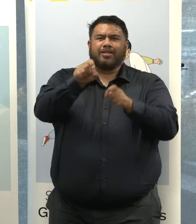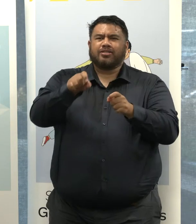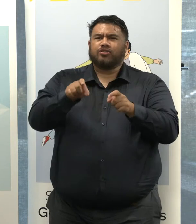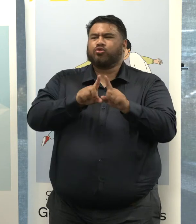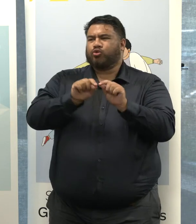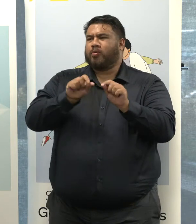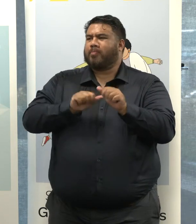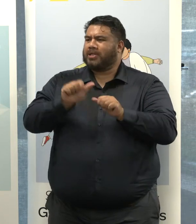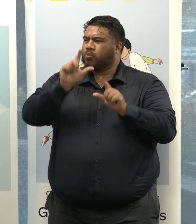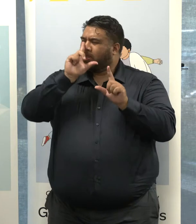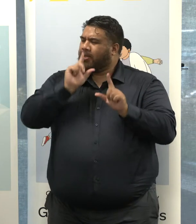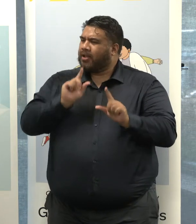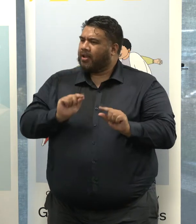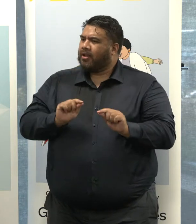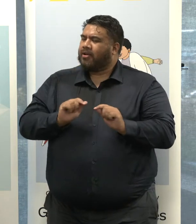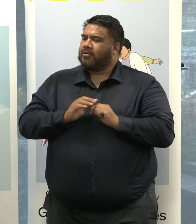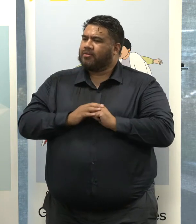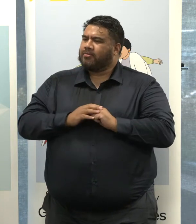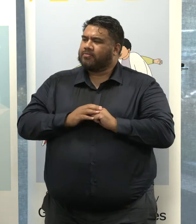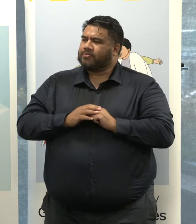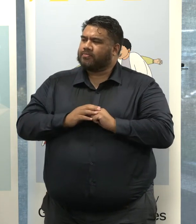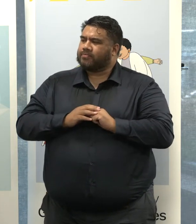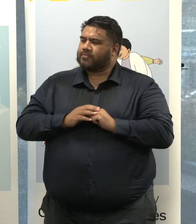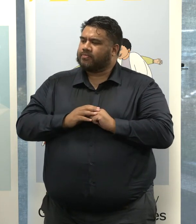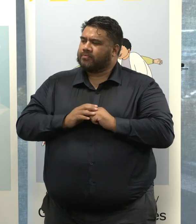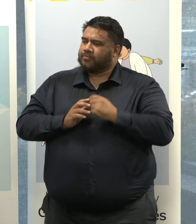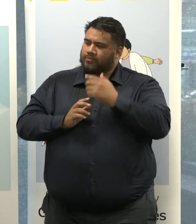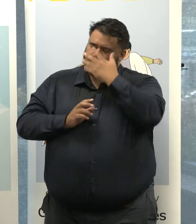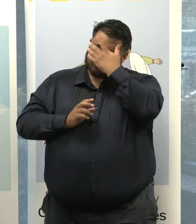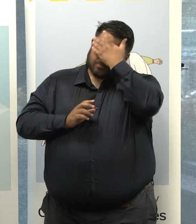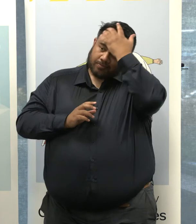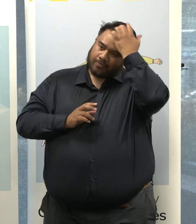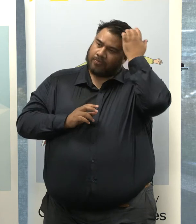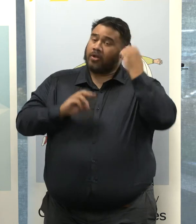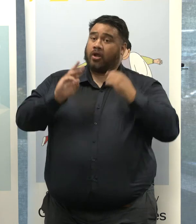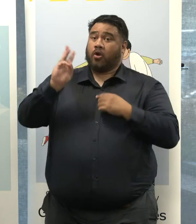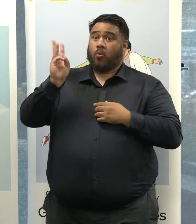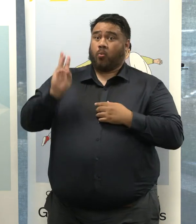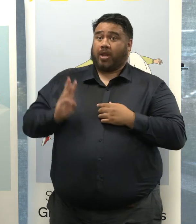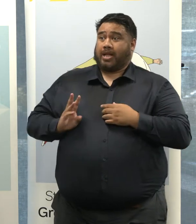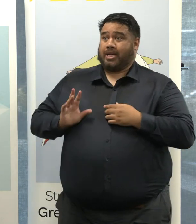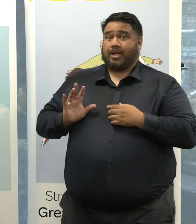we have worked really hard with our patients to make sure that we are doing the best that we